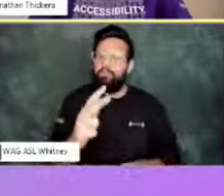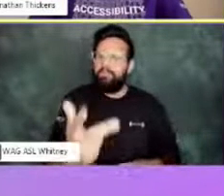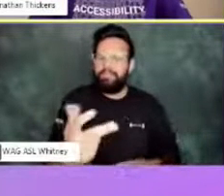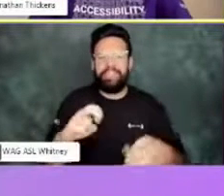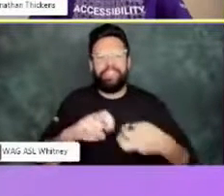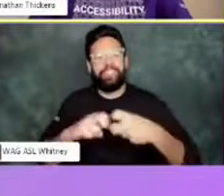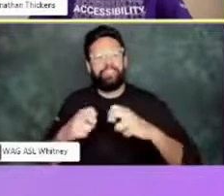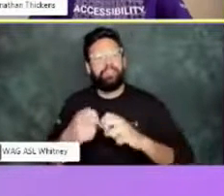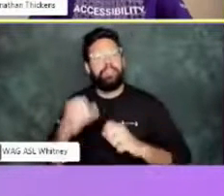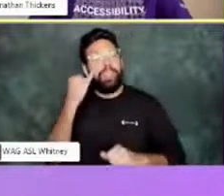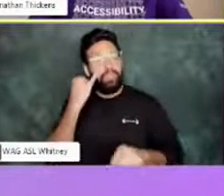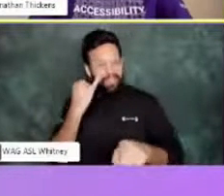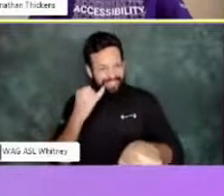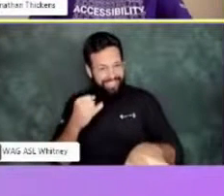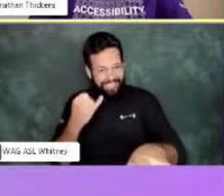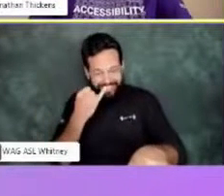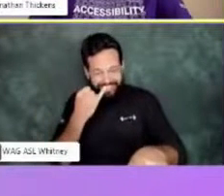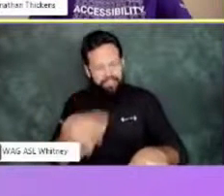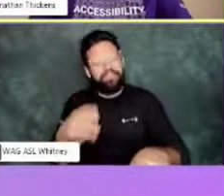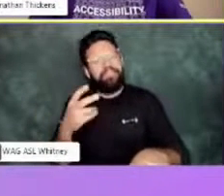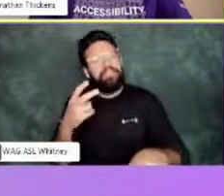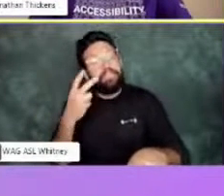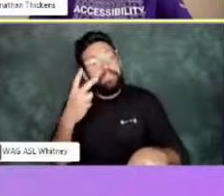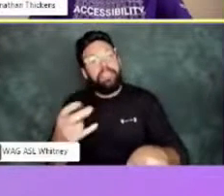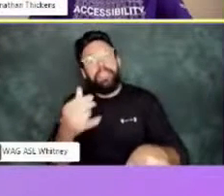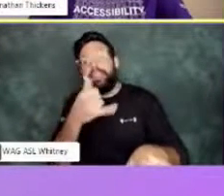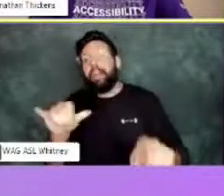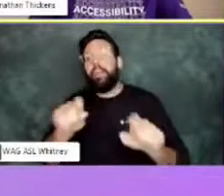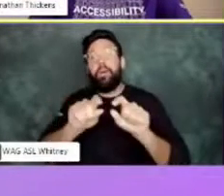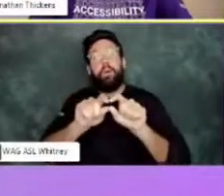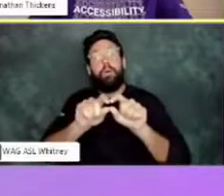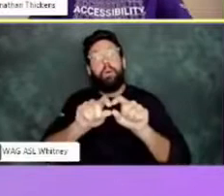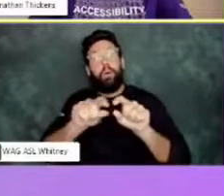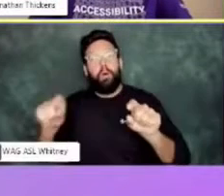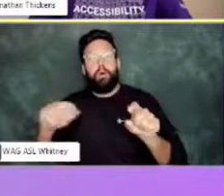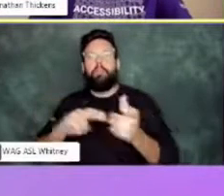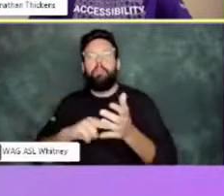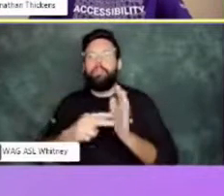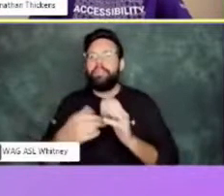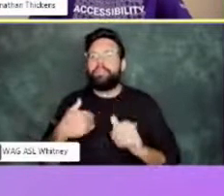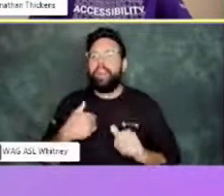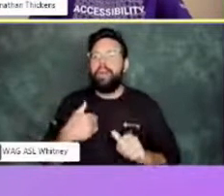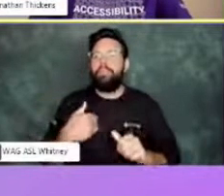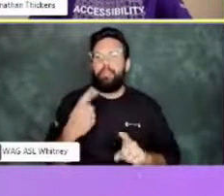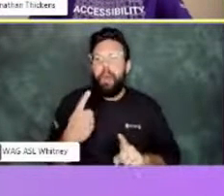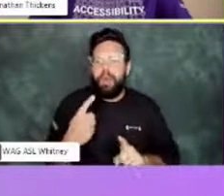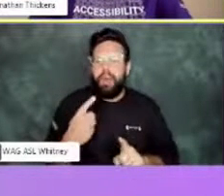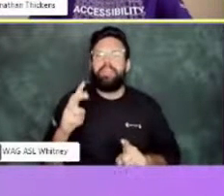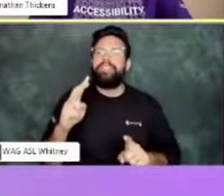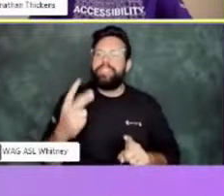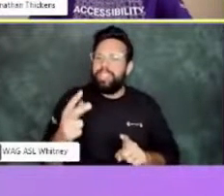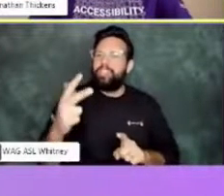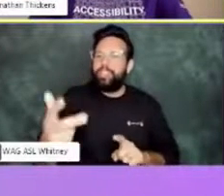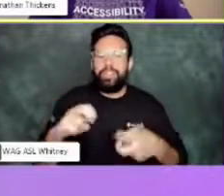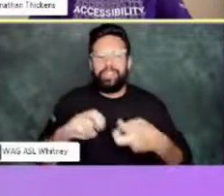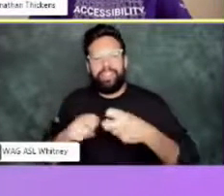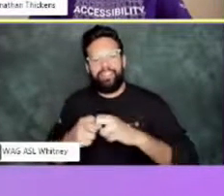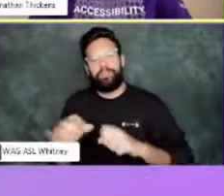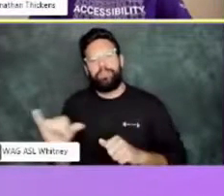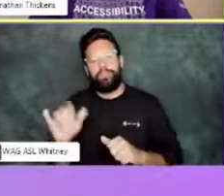like in the screenshot on this slide or that alt tag issue in the demo, it means that specific issues show up repeatedly in your test.